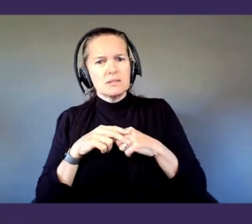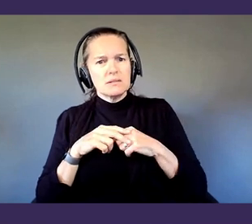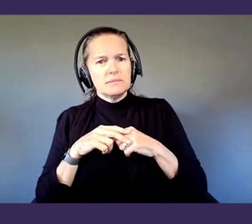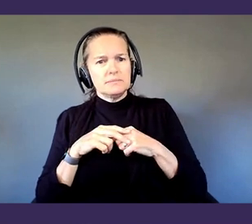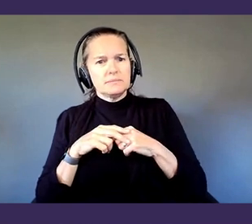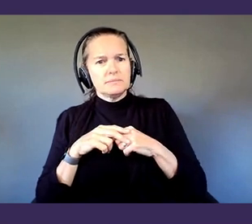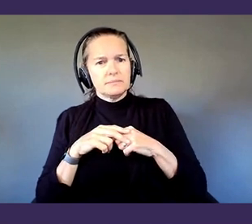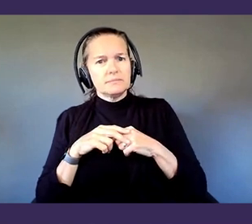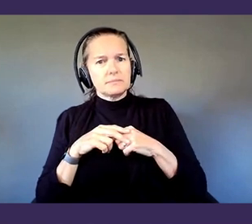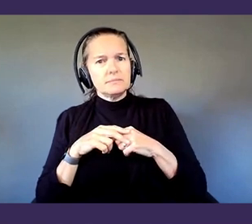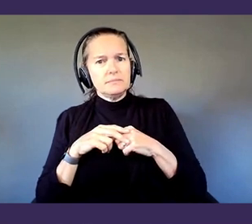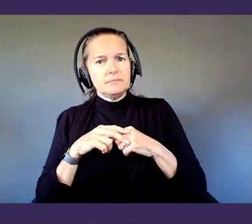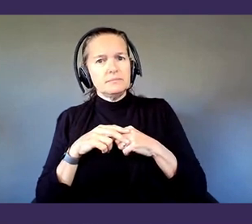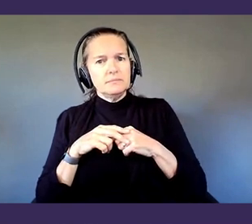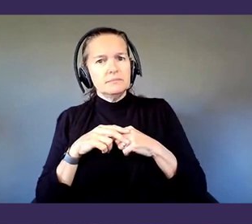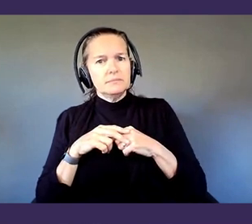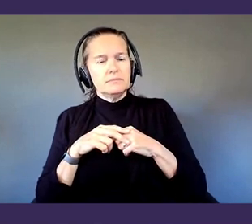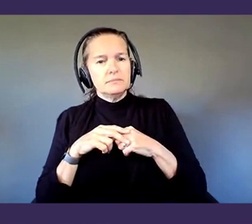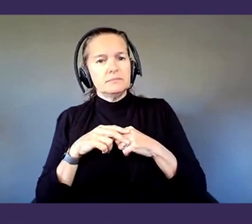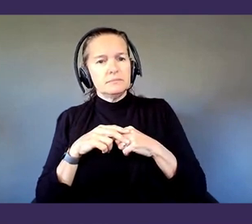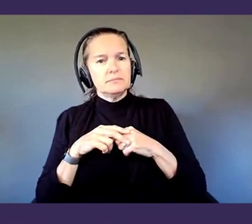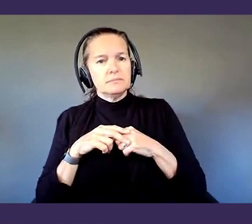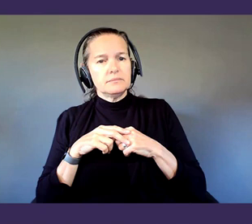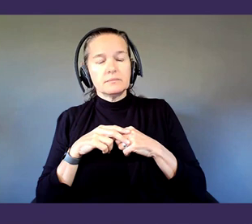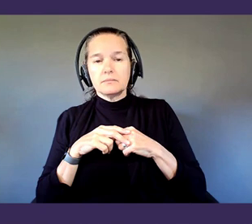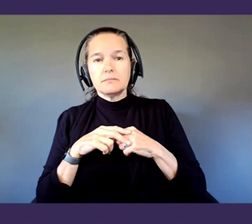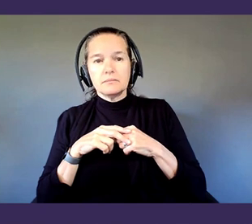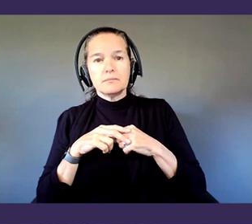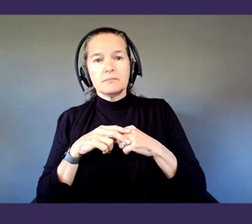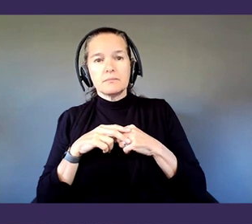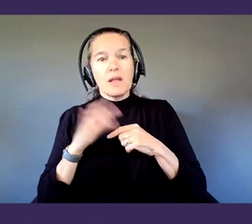Another, once the process that you just described,